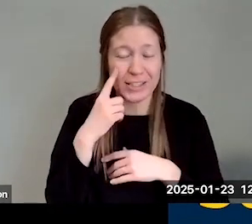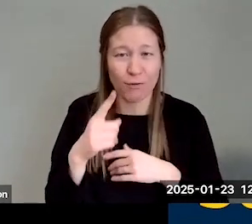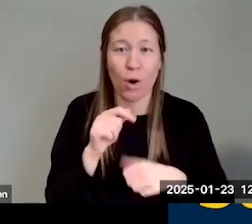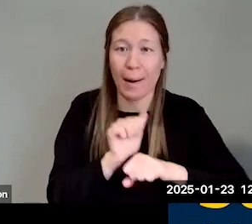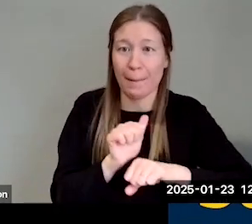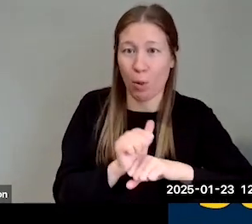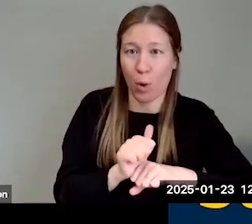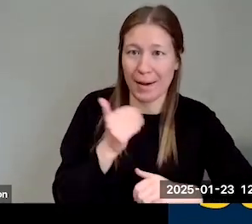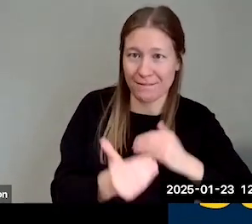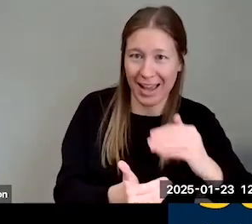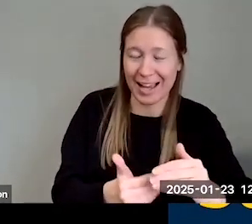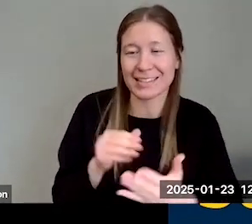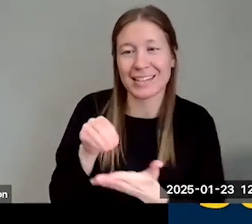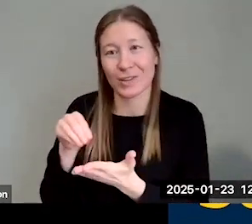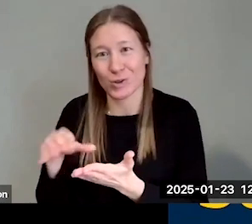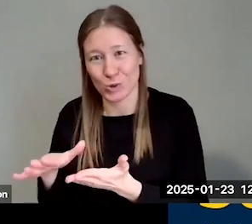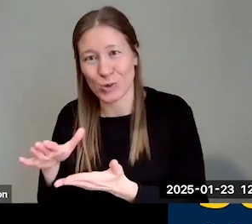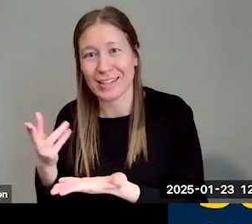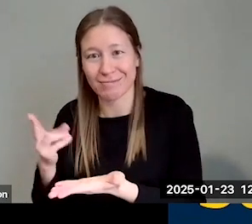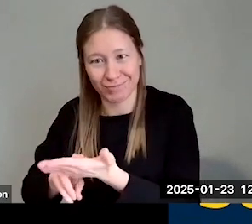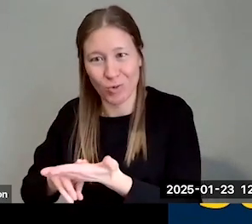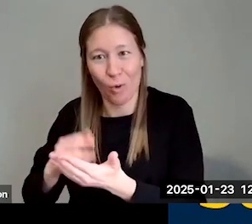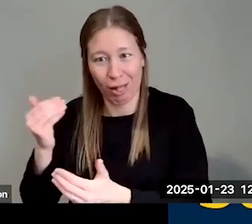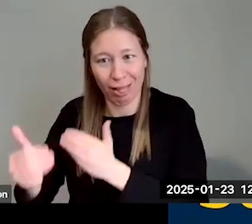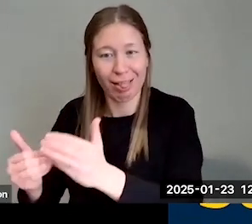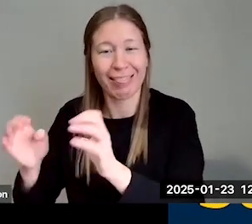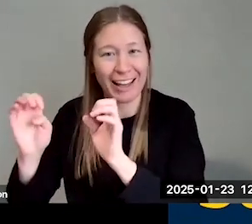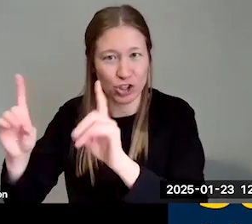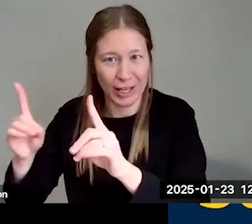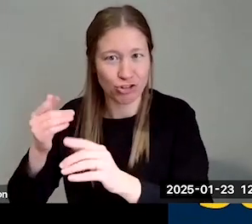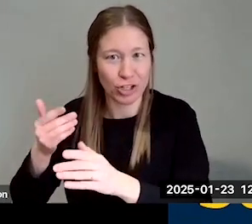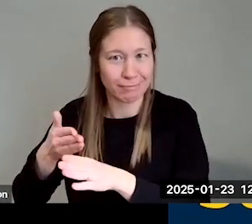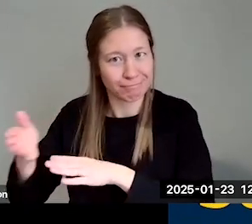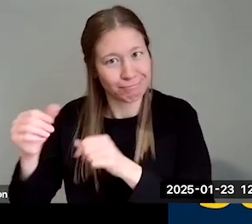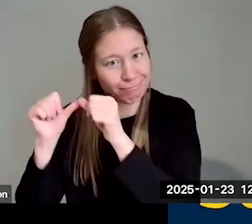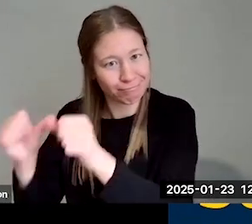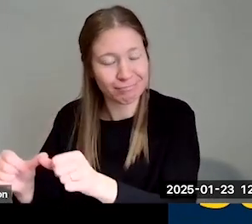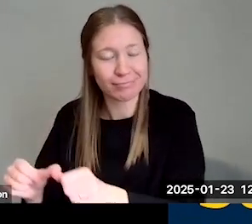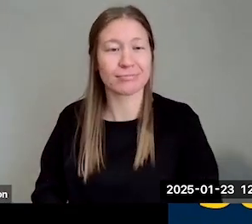and the enrolled student education phase, after the individuals working